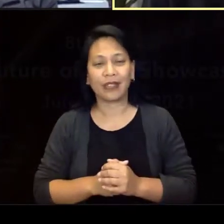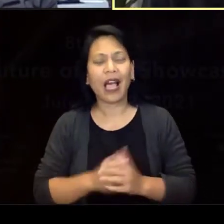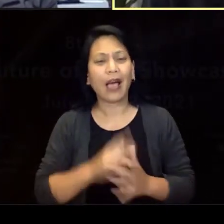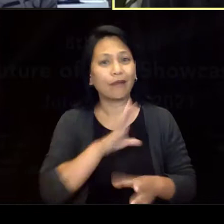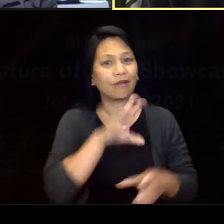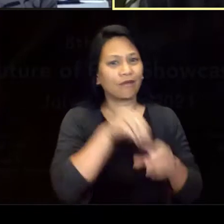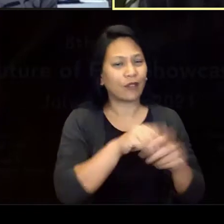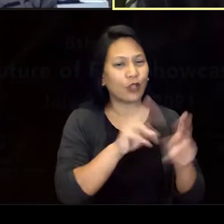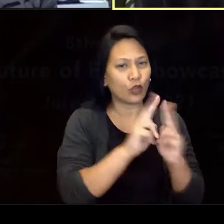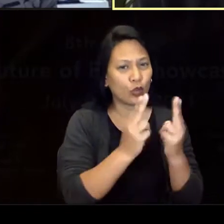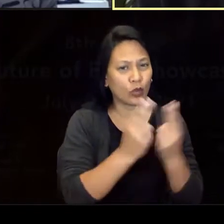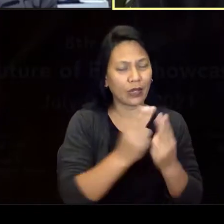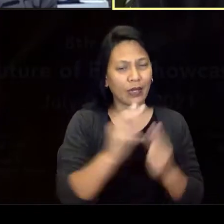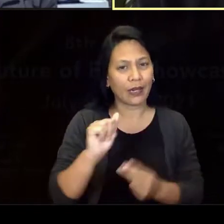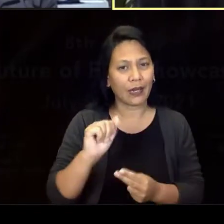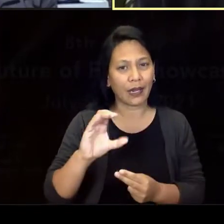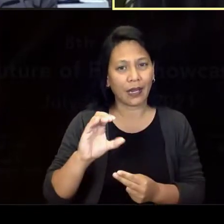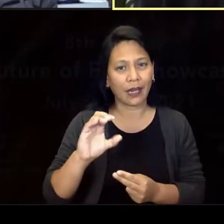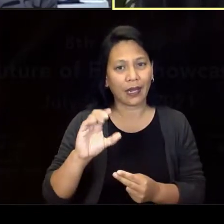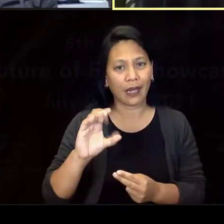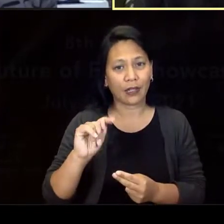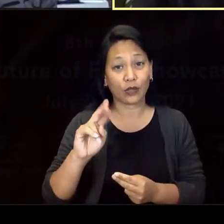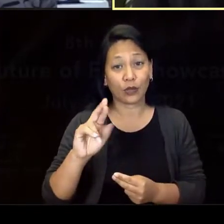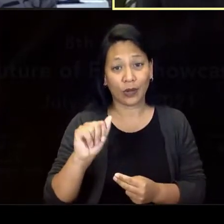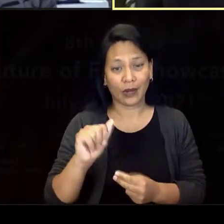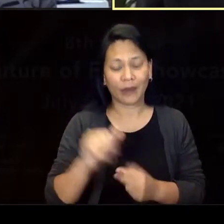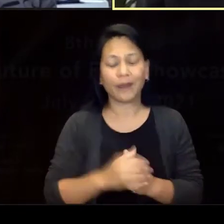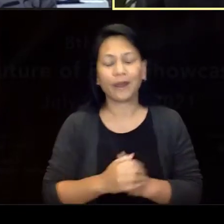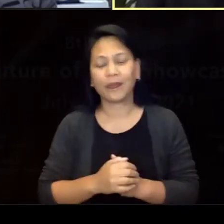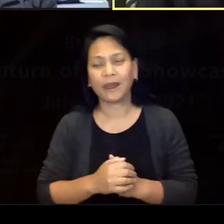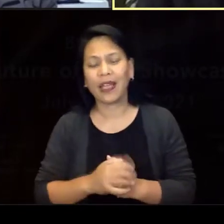So I'm with ACTRA. And, uh, that has been recent.